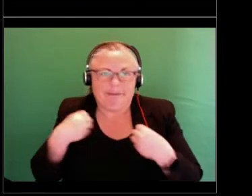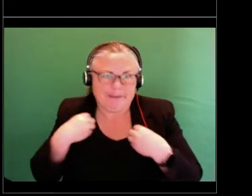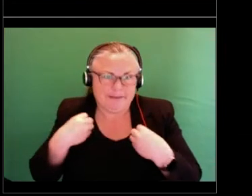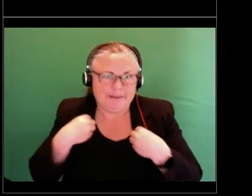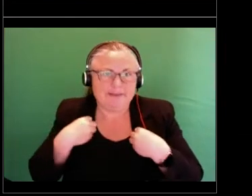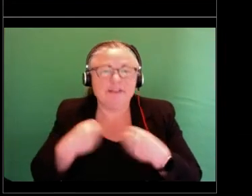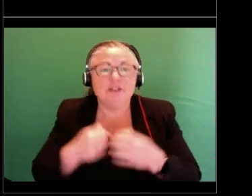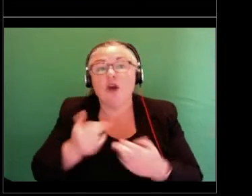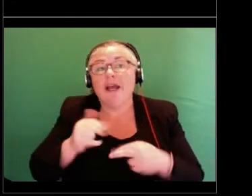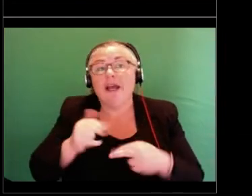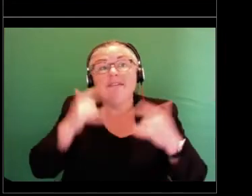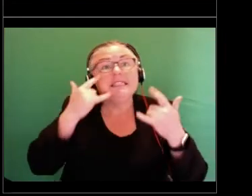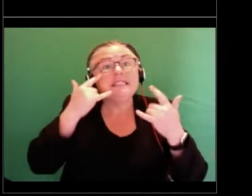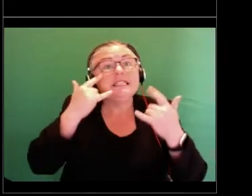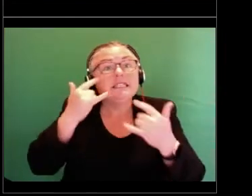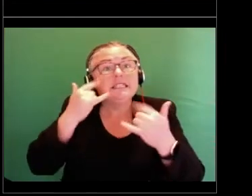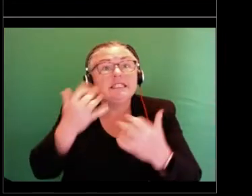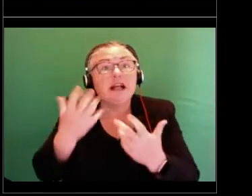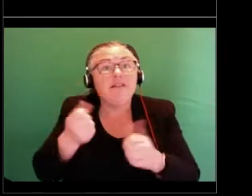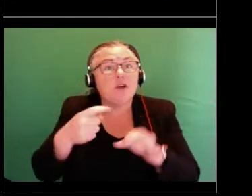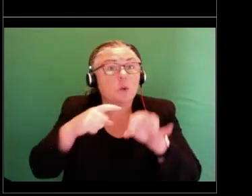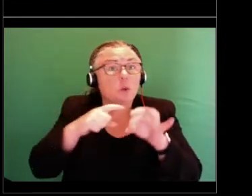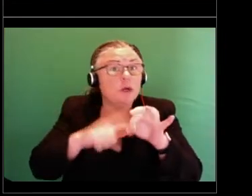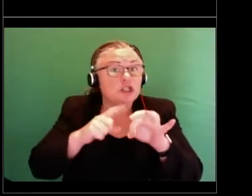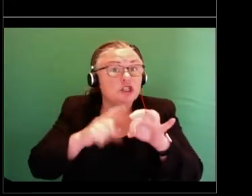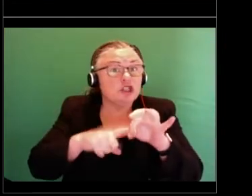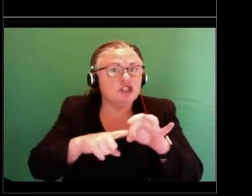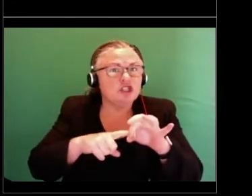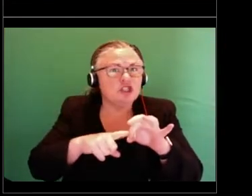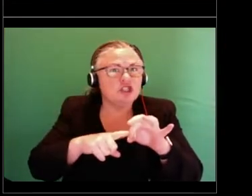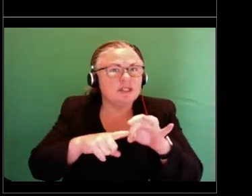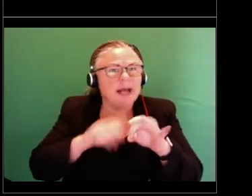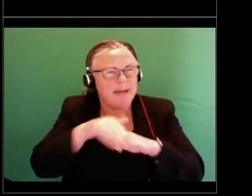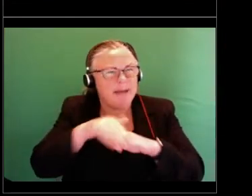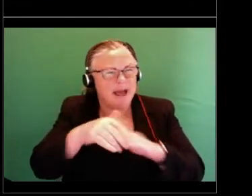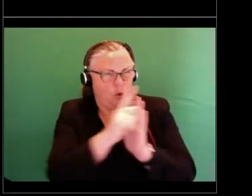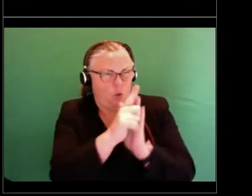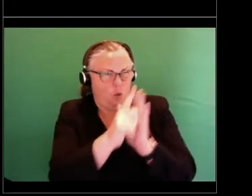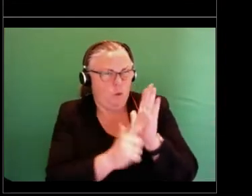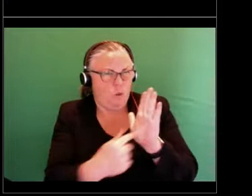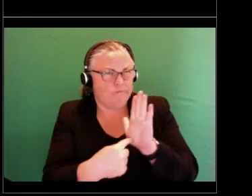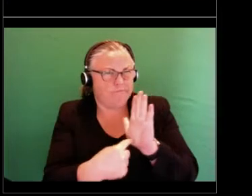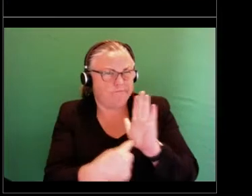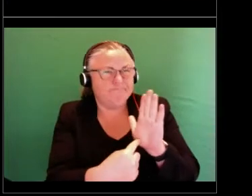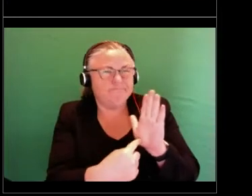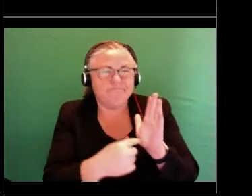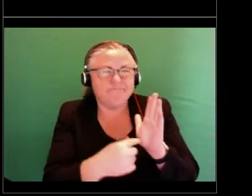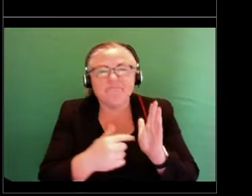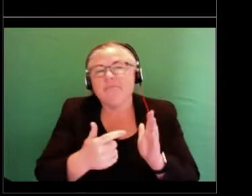We have a very close, I guess, relationship with particularly domestic violence services.